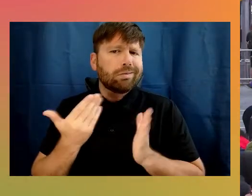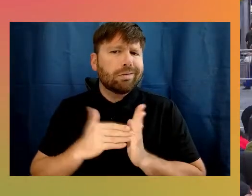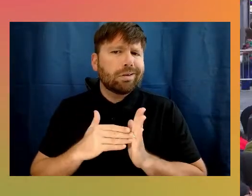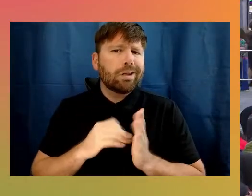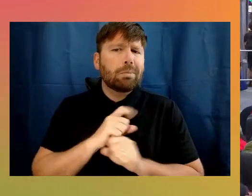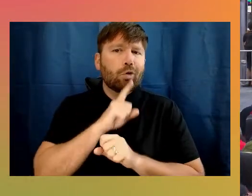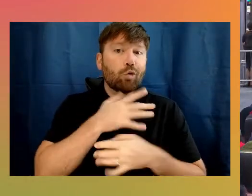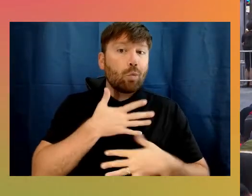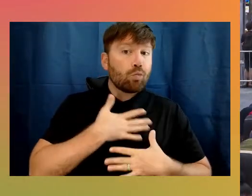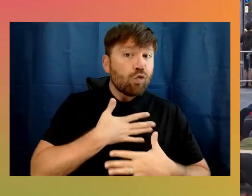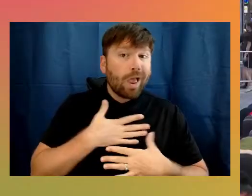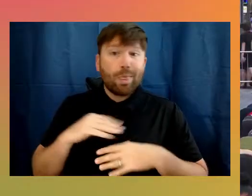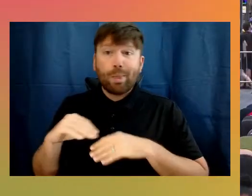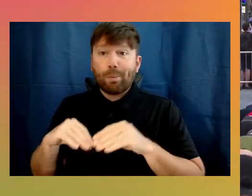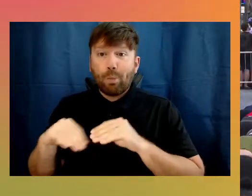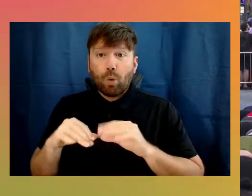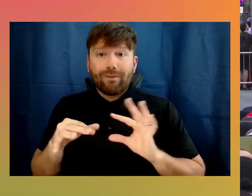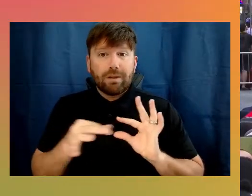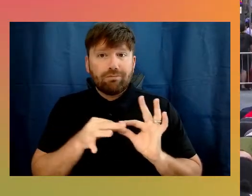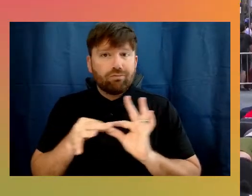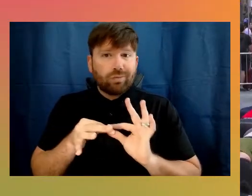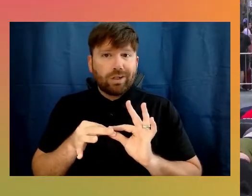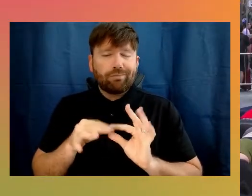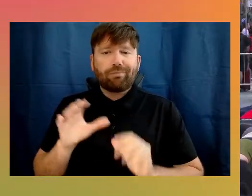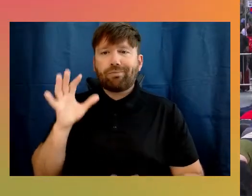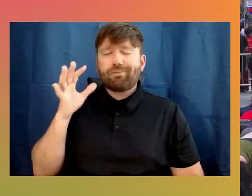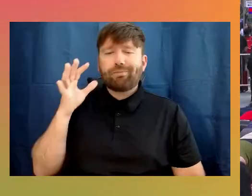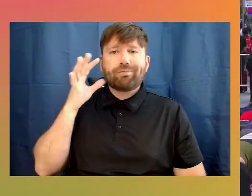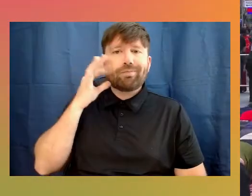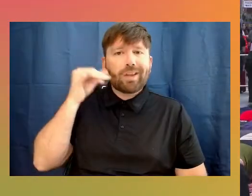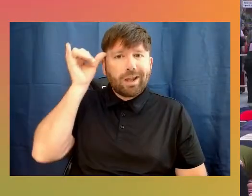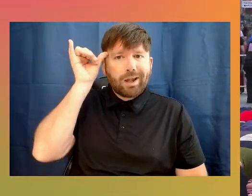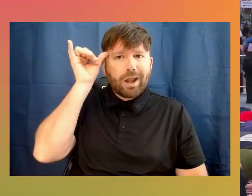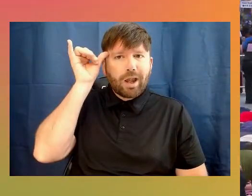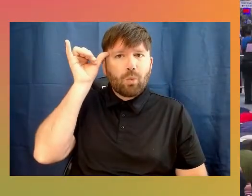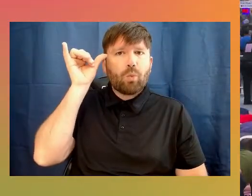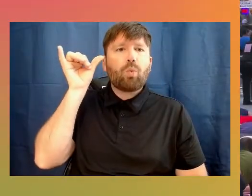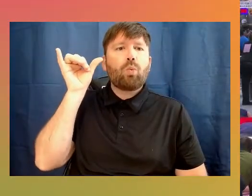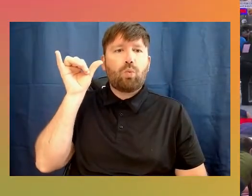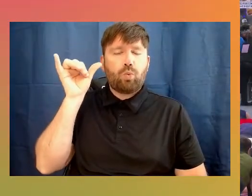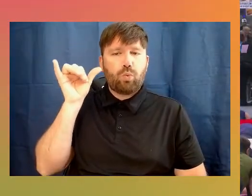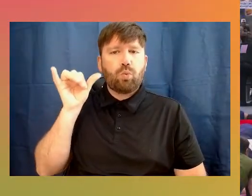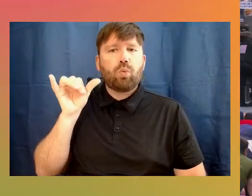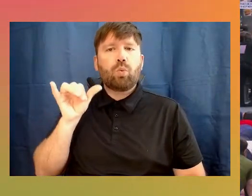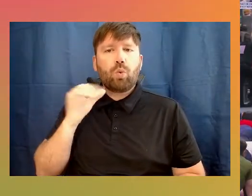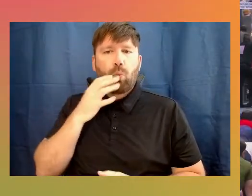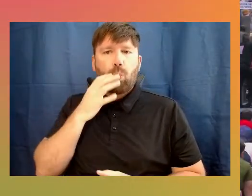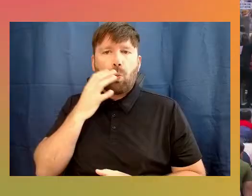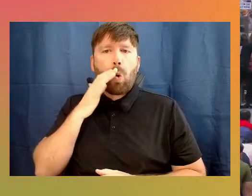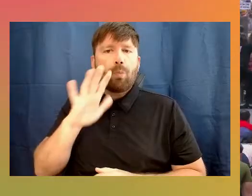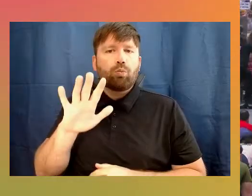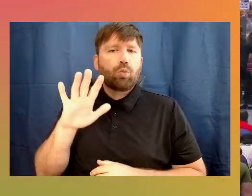MOVE HERE WITH YOUR BREATH FOR A FEW MORE CYCLES, LINKING BREATH TO MOVEMENT.